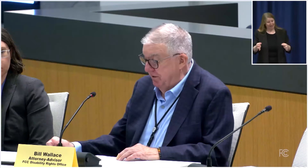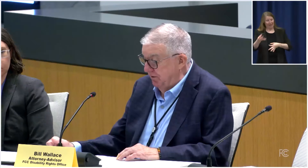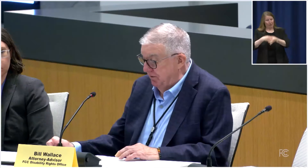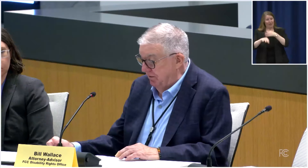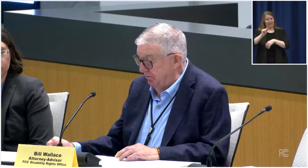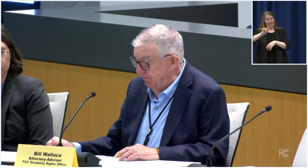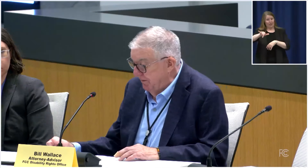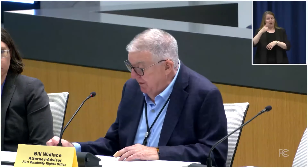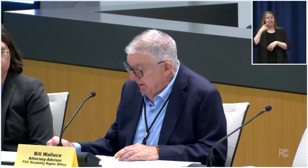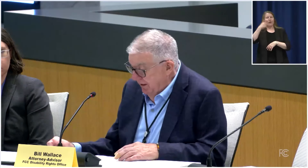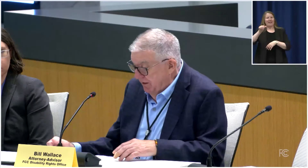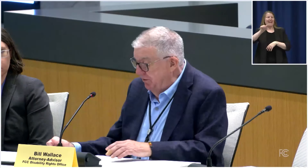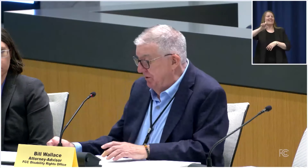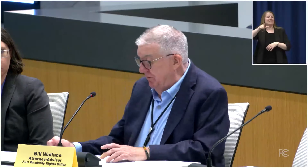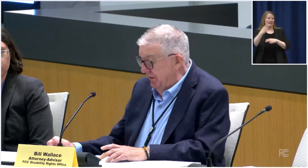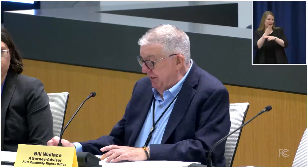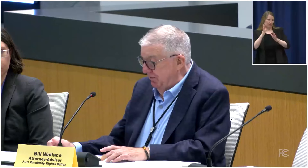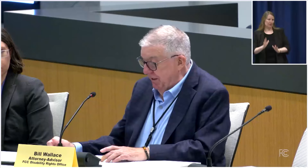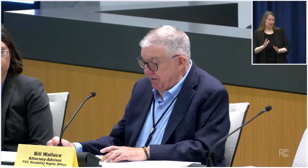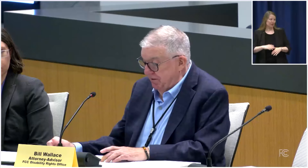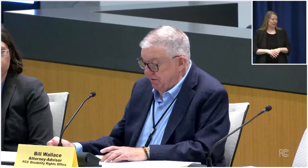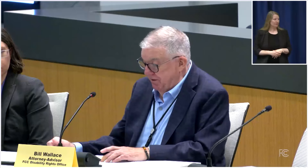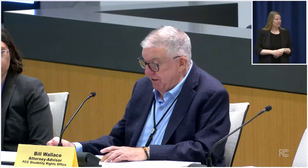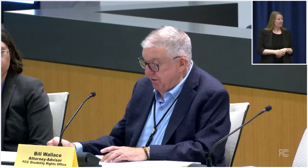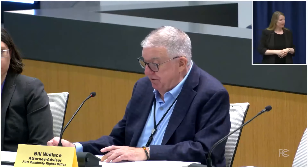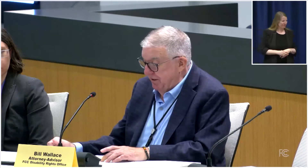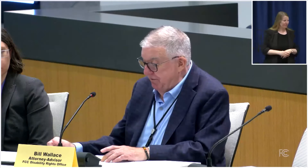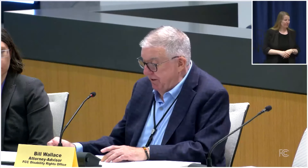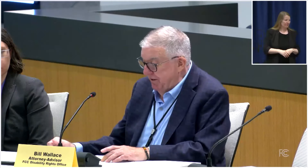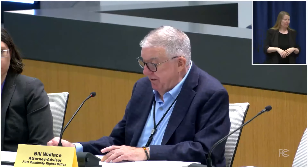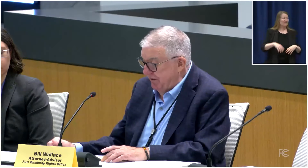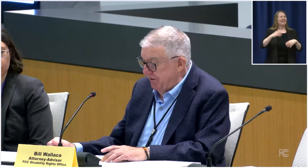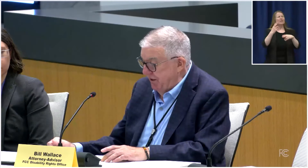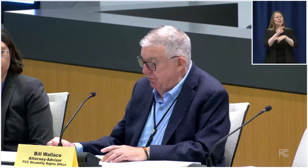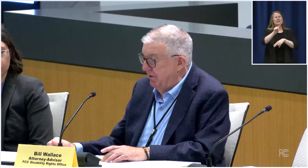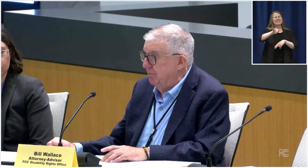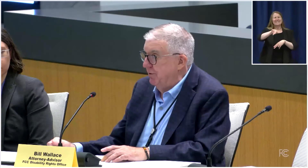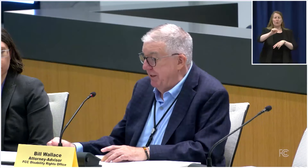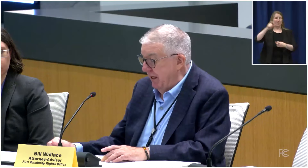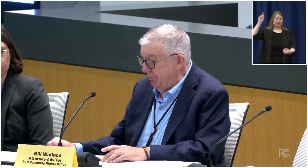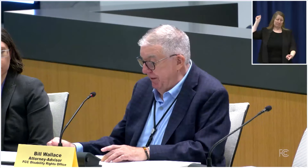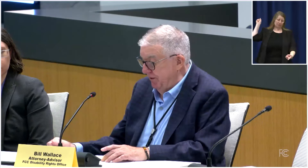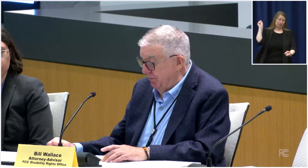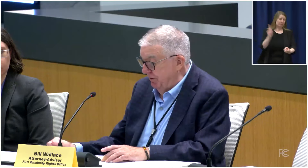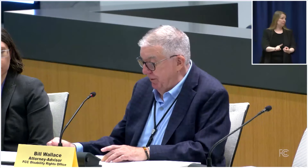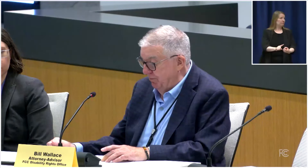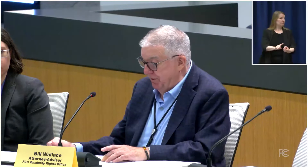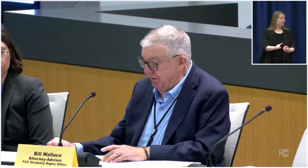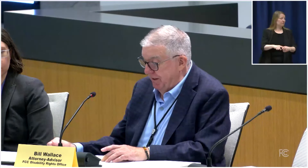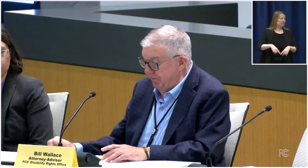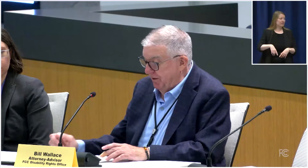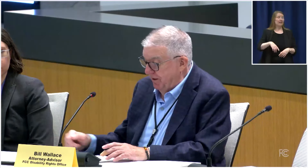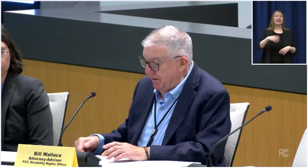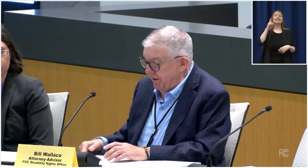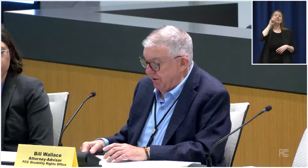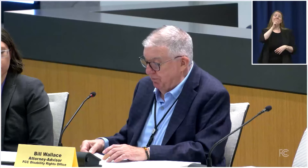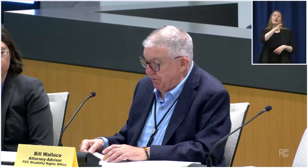THOSE WHO DON'T KNOW SIGN LANGUAGE AND NEED TEXT COMMUNICATIONS THERE ARE OTHER MODERN TEXT-BASED FORMS OF COMMUNICATION THAT